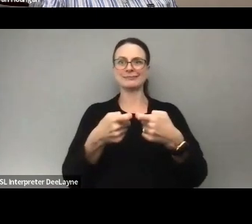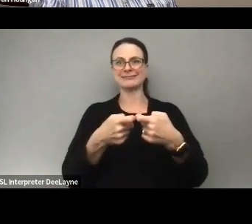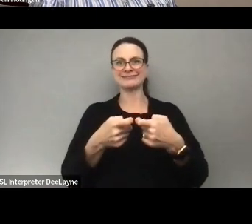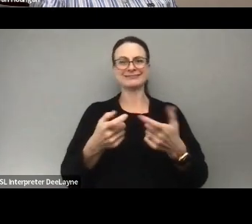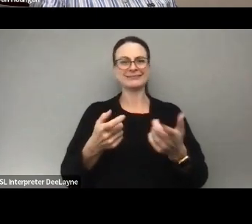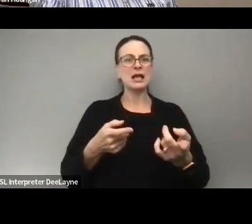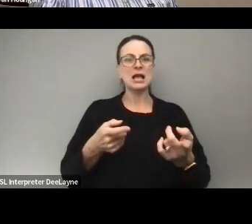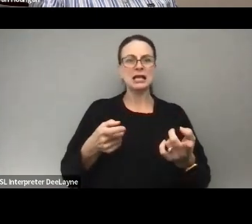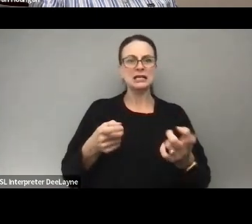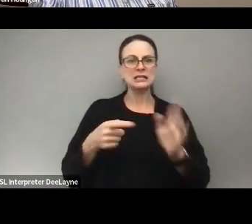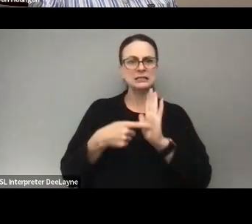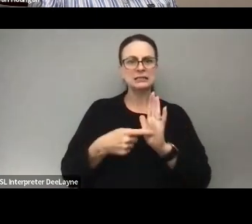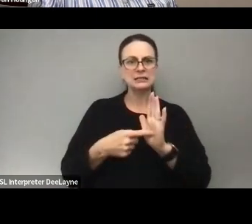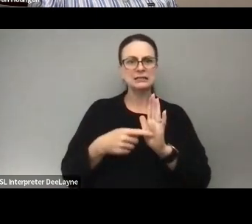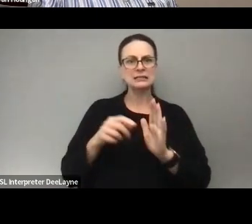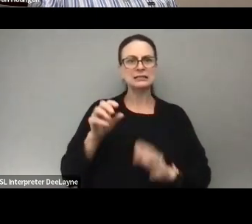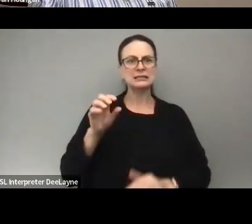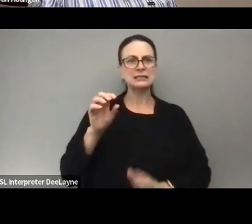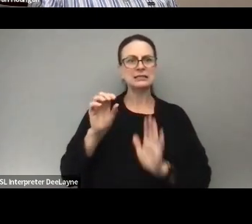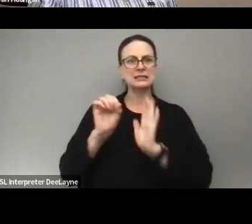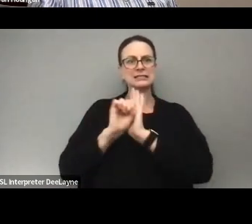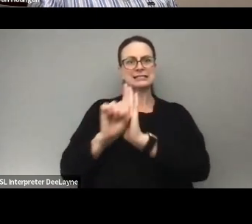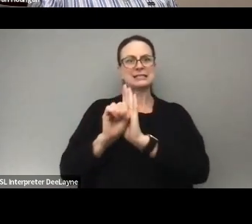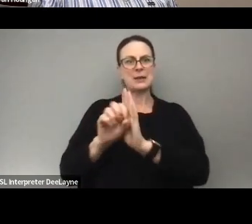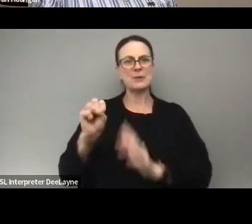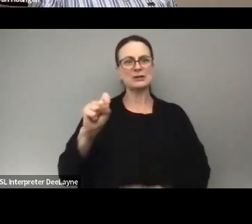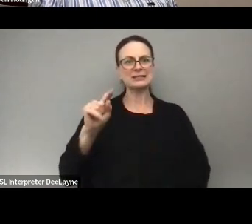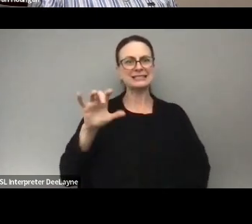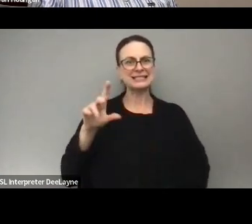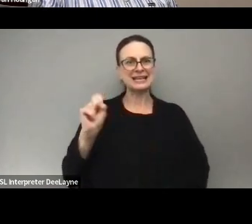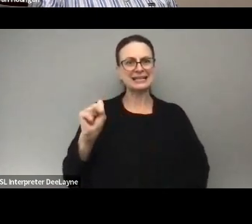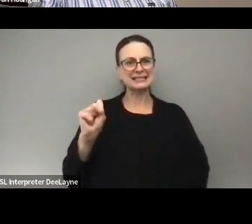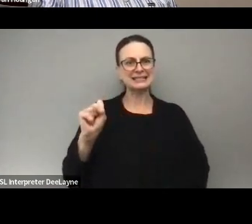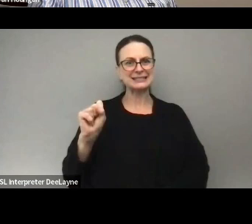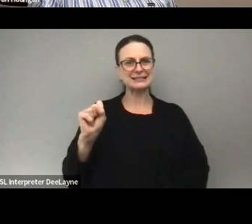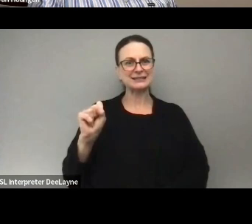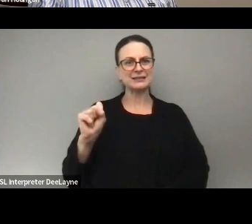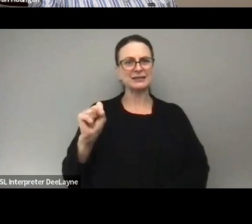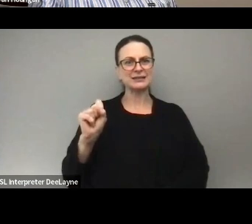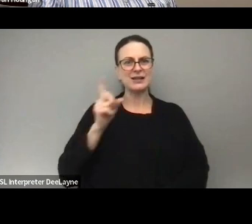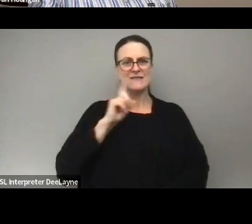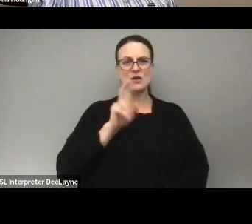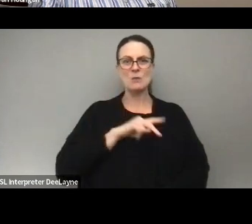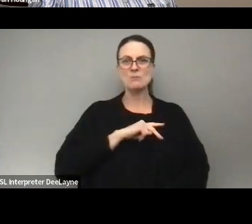SymbolStix is great. I love their options for personalizing icons. Excellent.